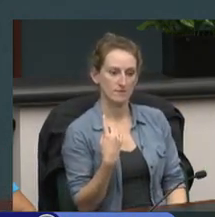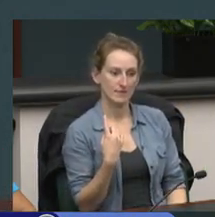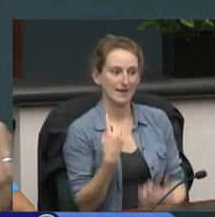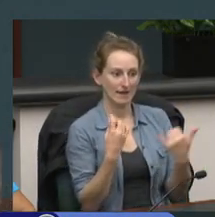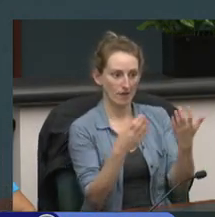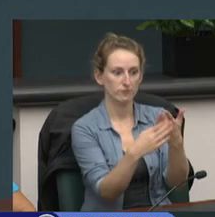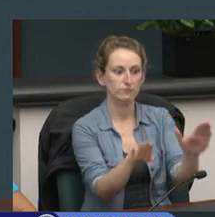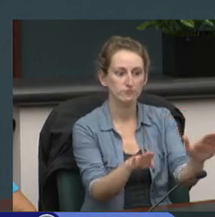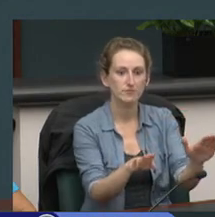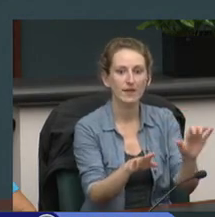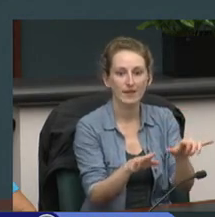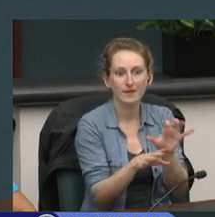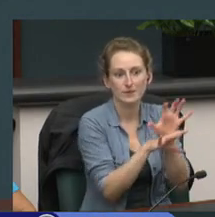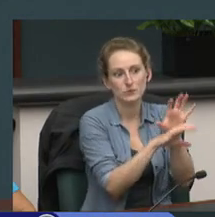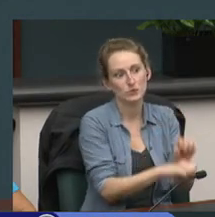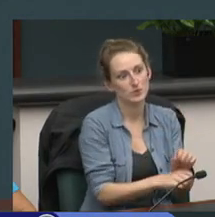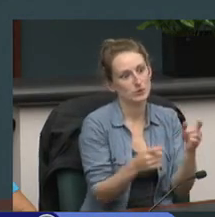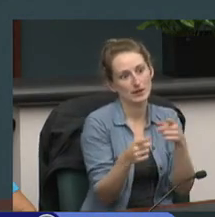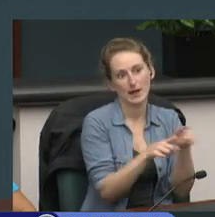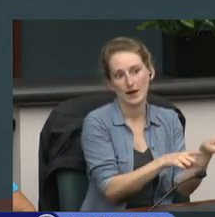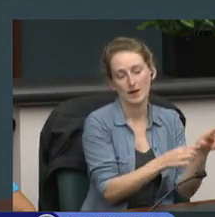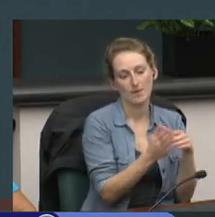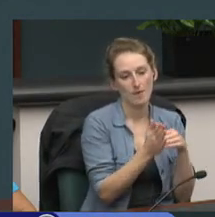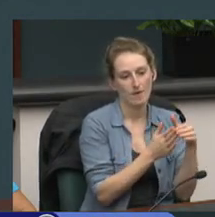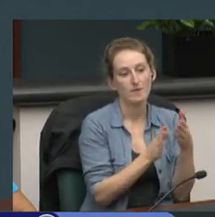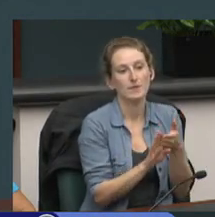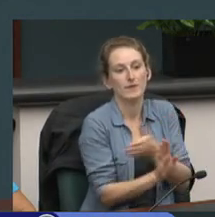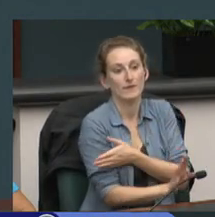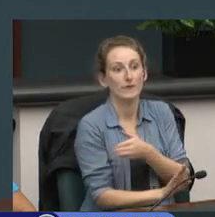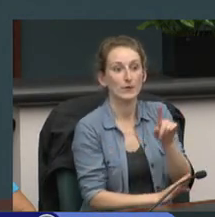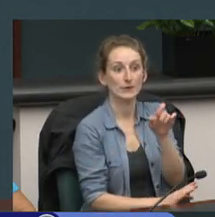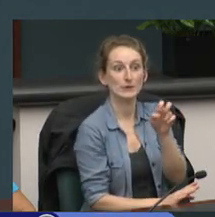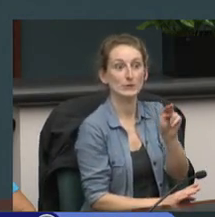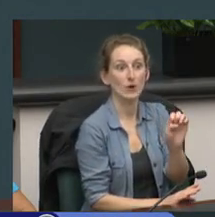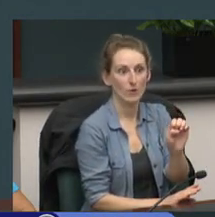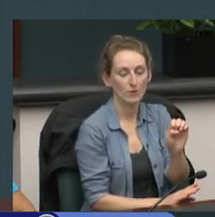lot in the traditional neighborhoods before zoning and how do we address that